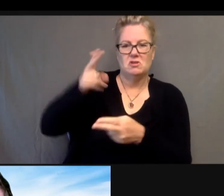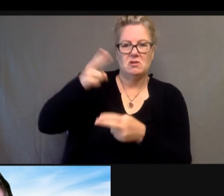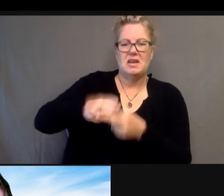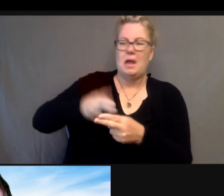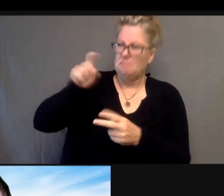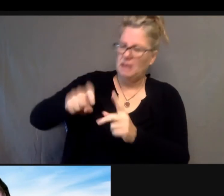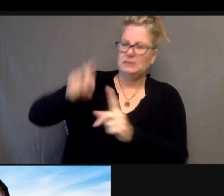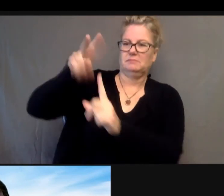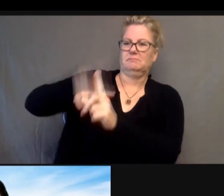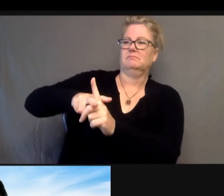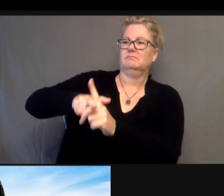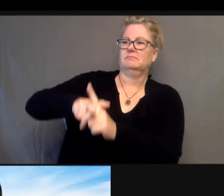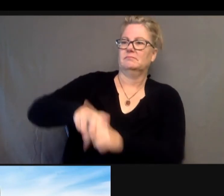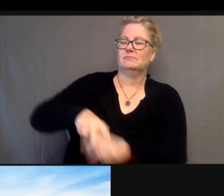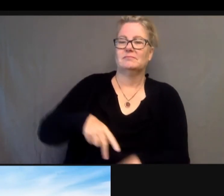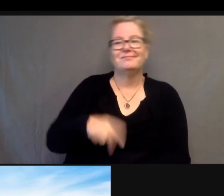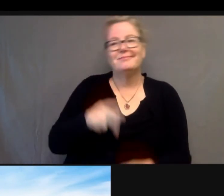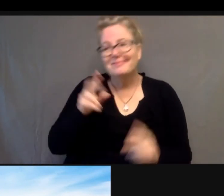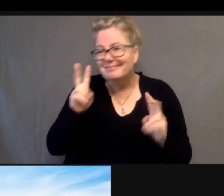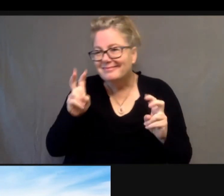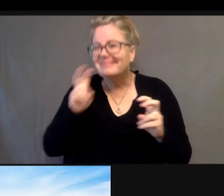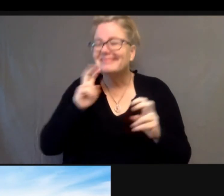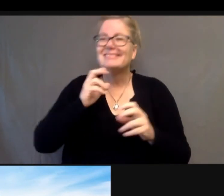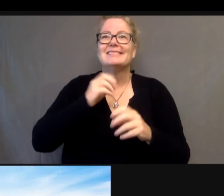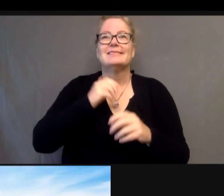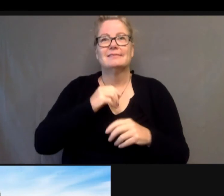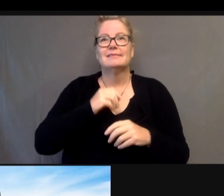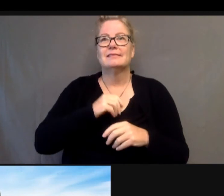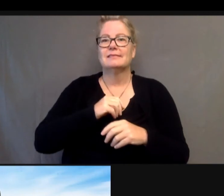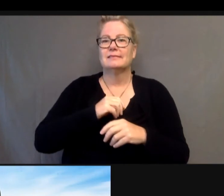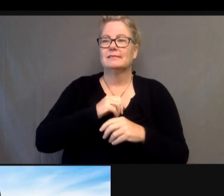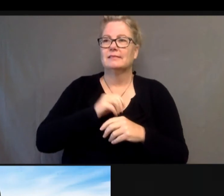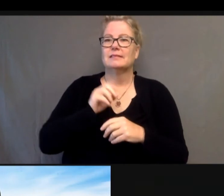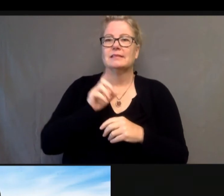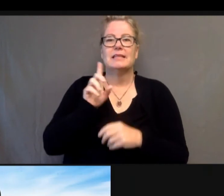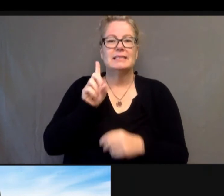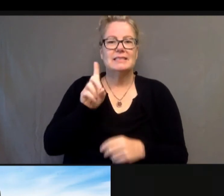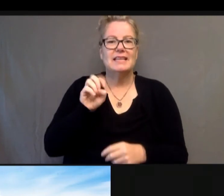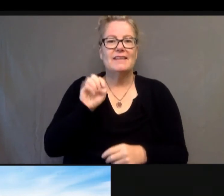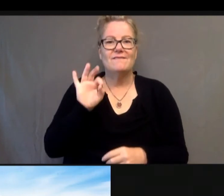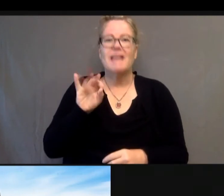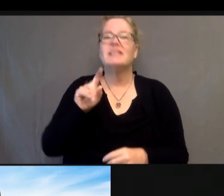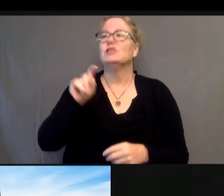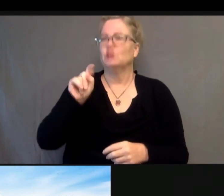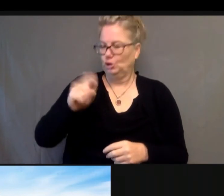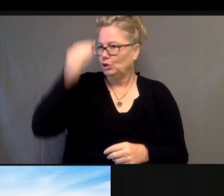had a right to know their accuser and in certain situations, the public had a right, that they